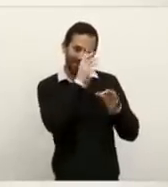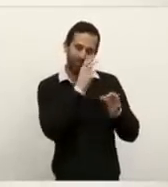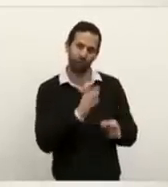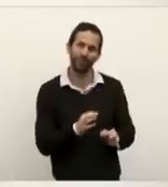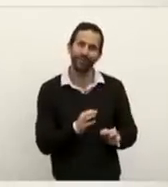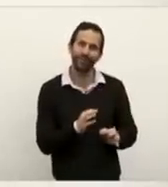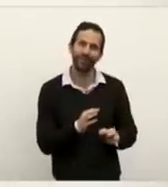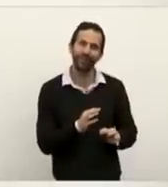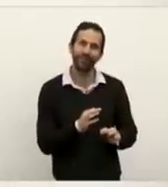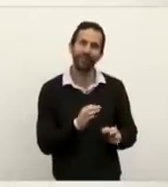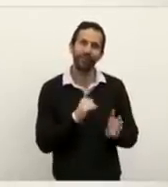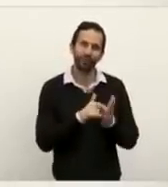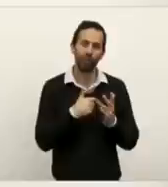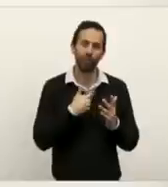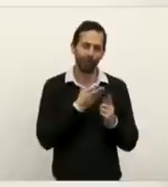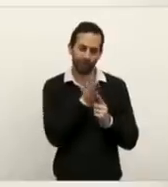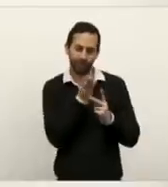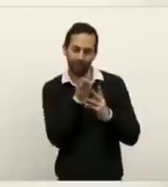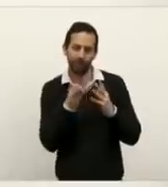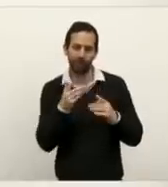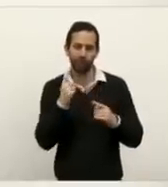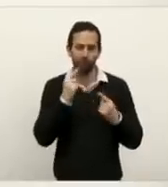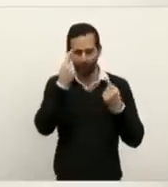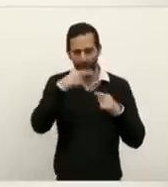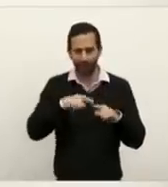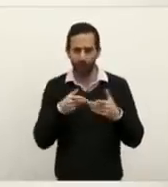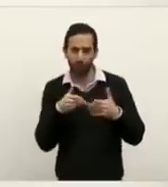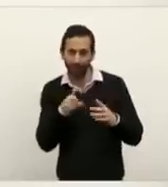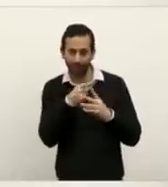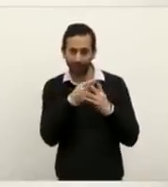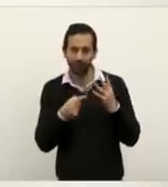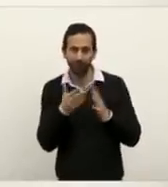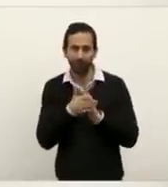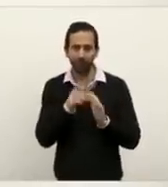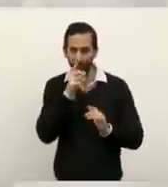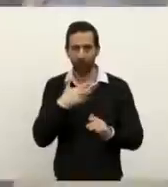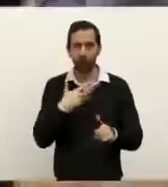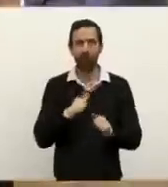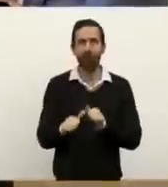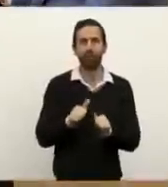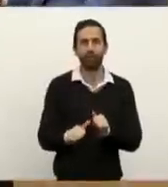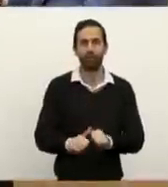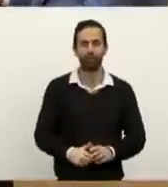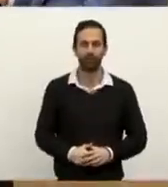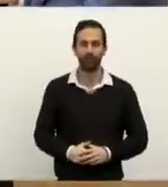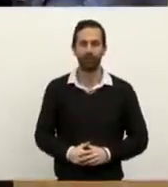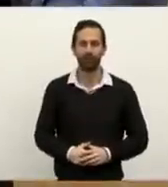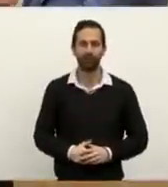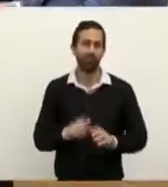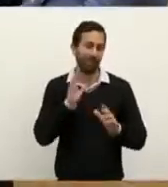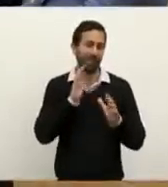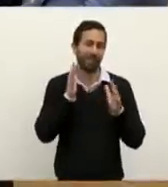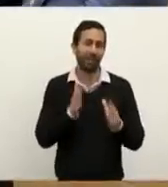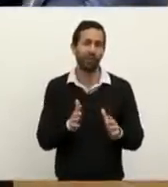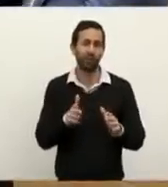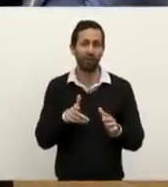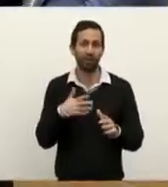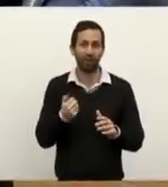So we're working on several strategies to get that work through. Terrific. Well, it sounds like there's a fair bit in train.